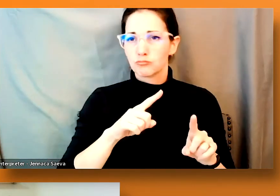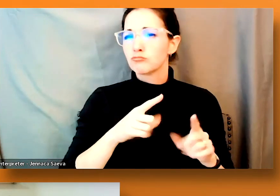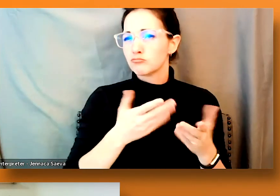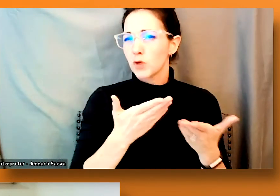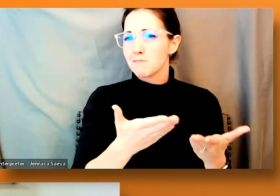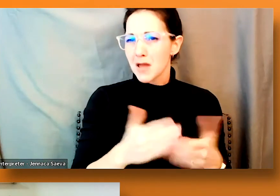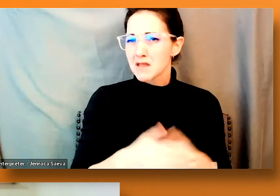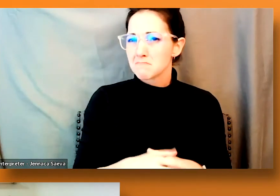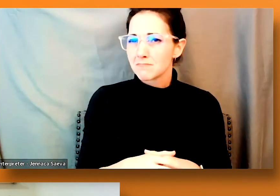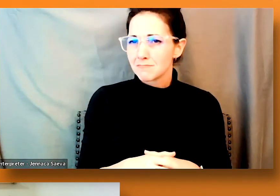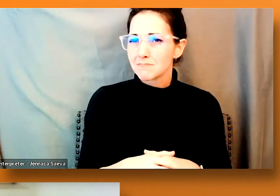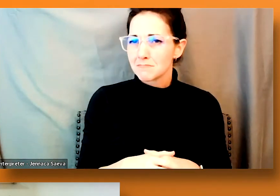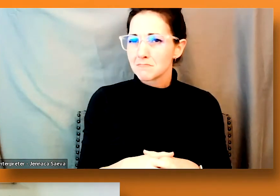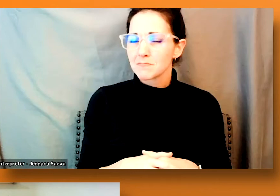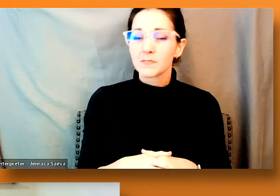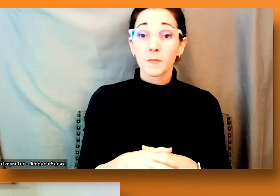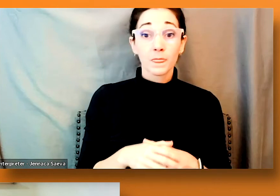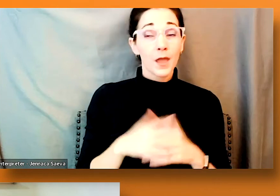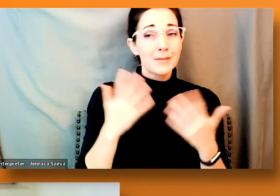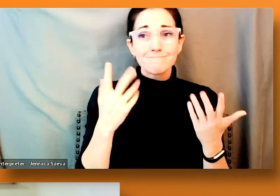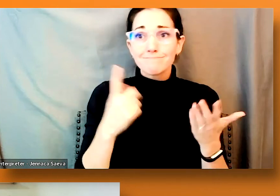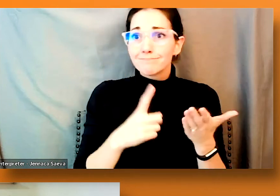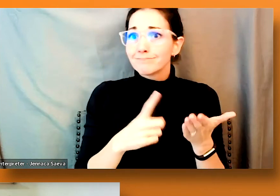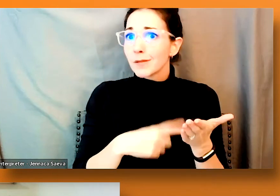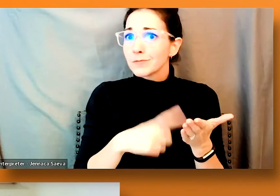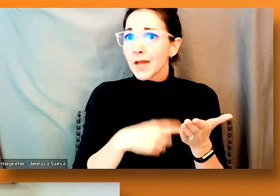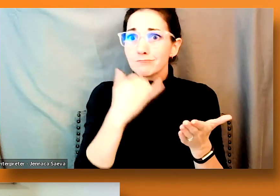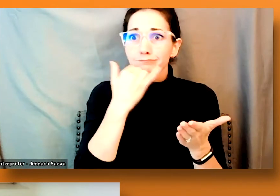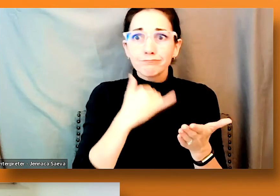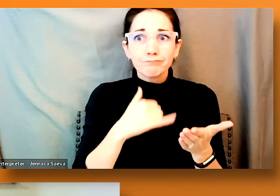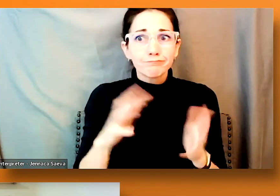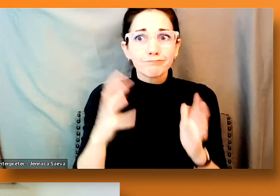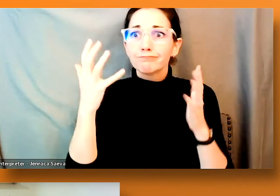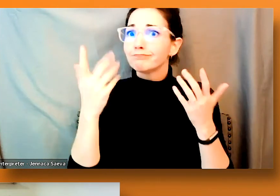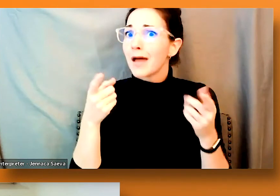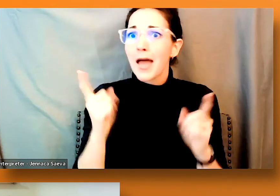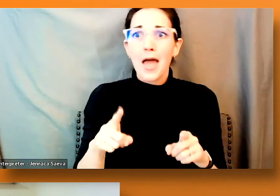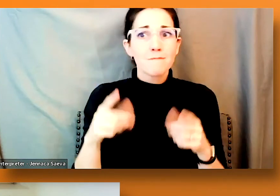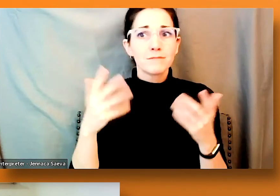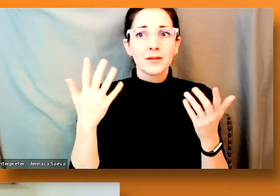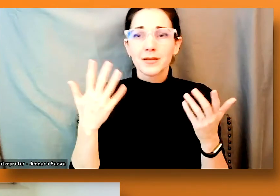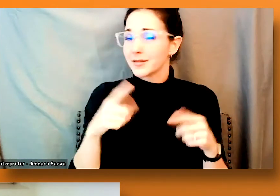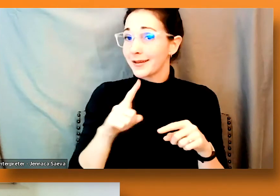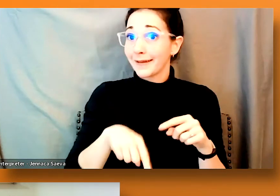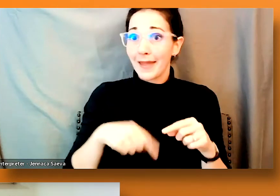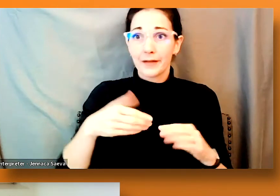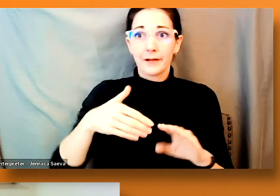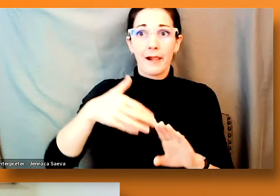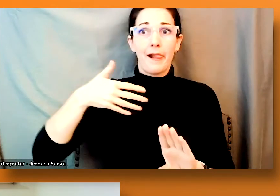So it's not to say that, you know, things happen and we can't go back further than 90 days,